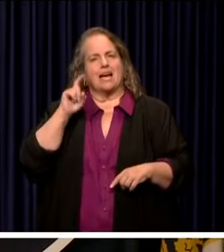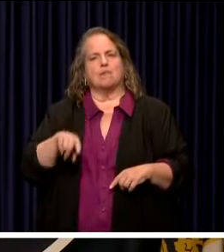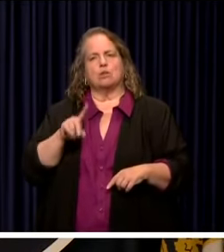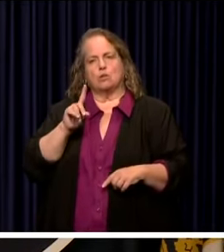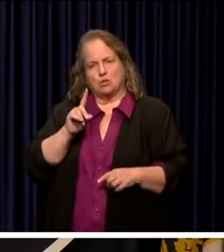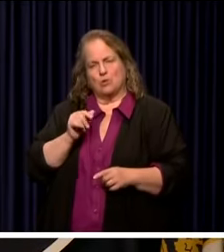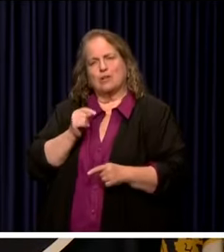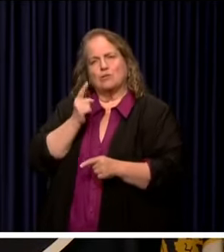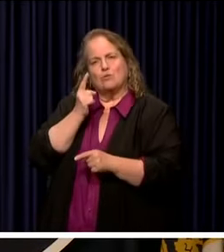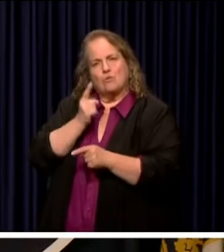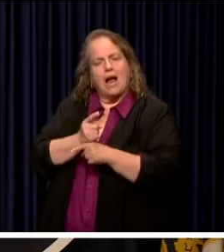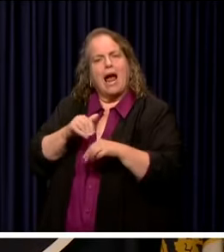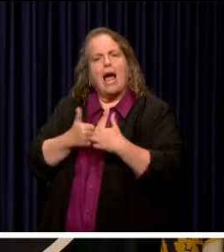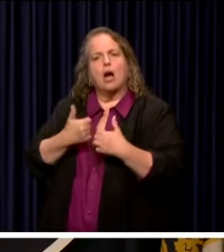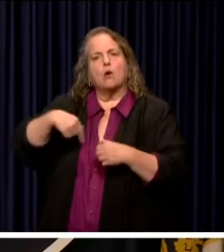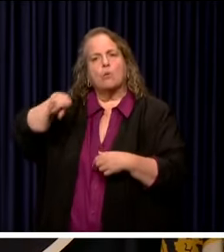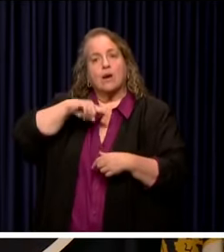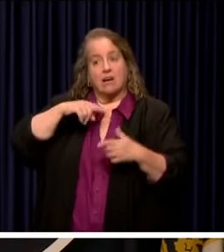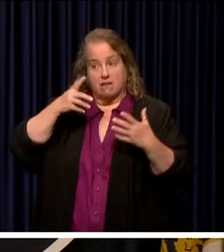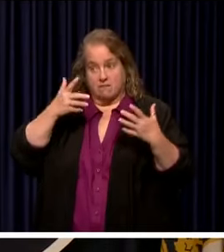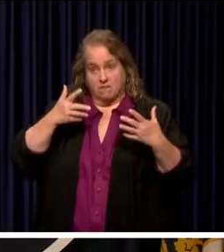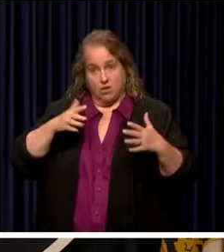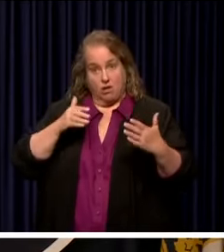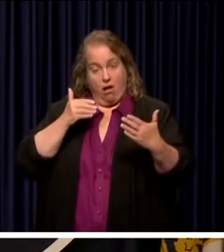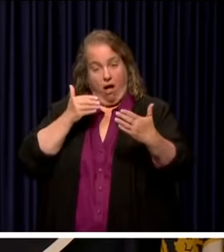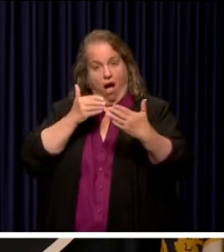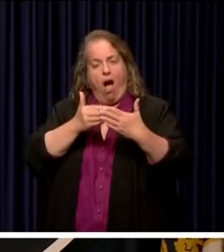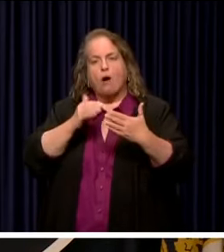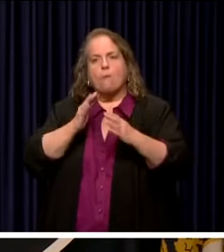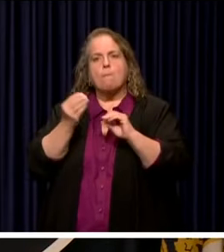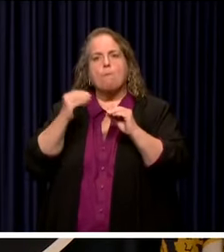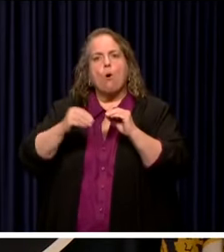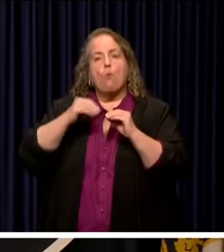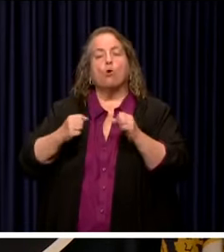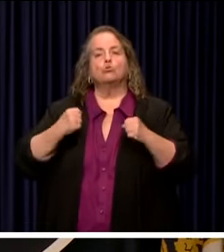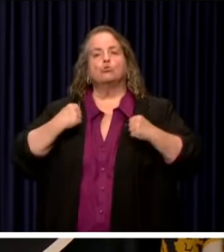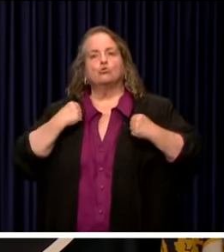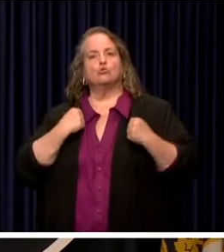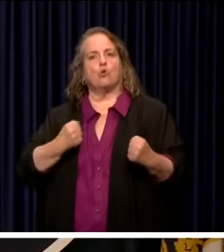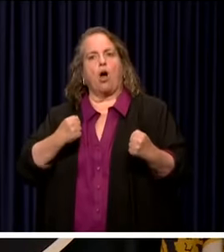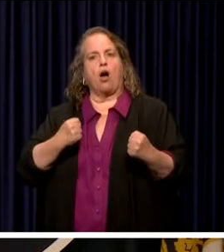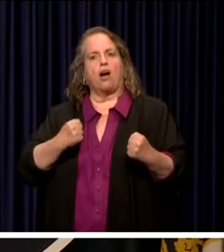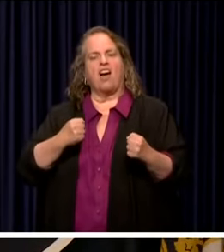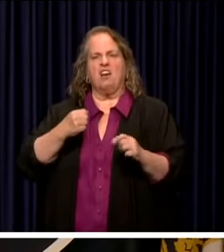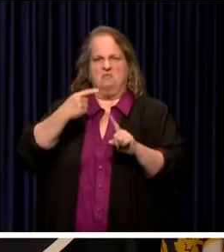GOING TO FILL IN ON A LITTLE